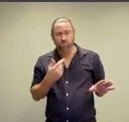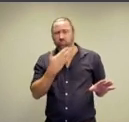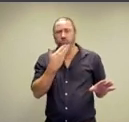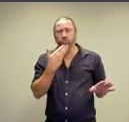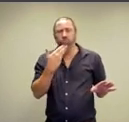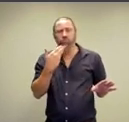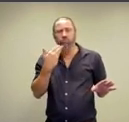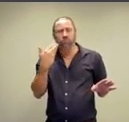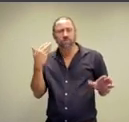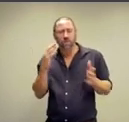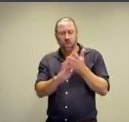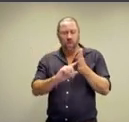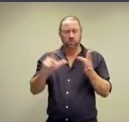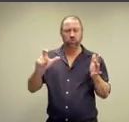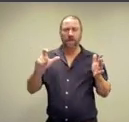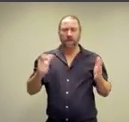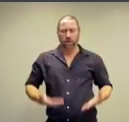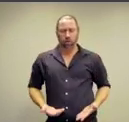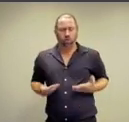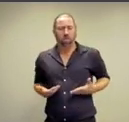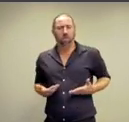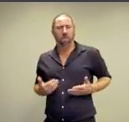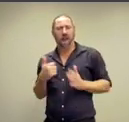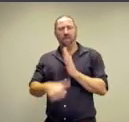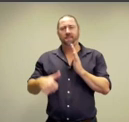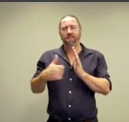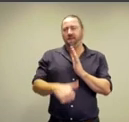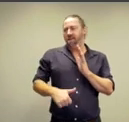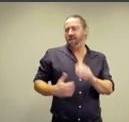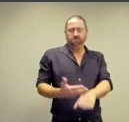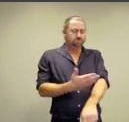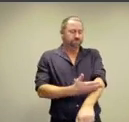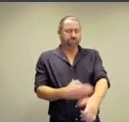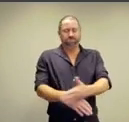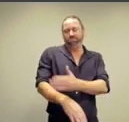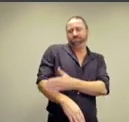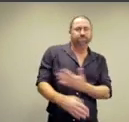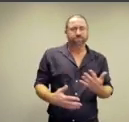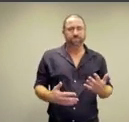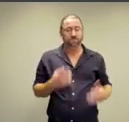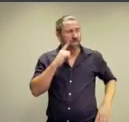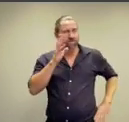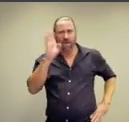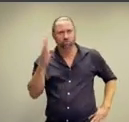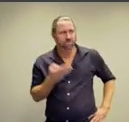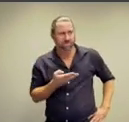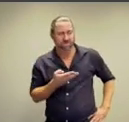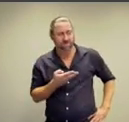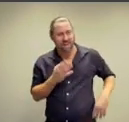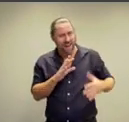adornment than this beautiful chic cropped leather jacket. I think you know, that if anything we can take away from what high fashion has done to the